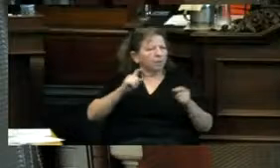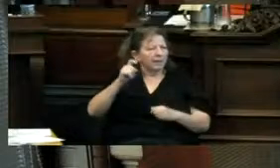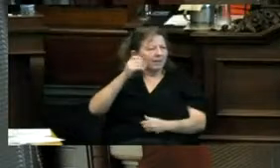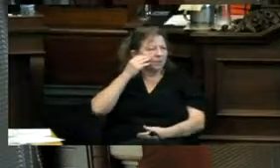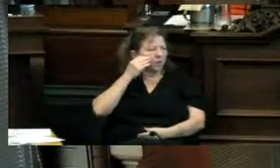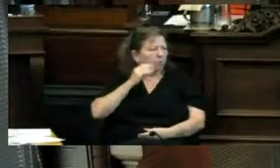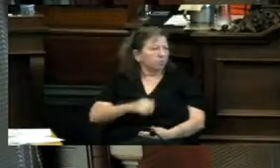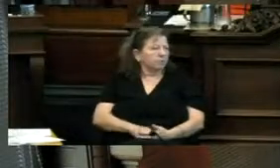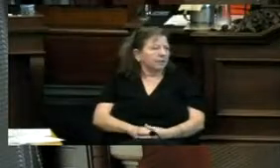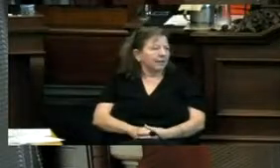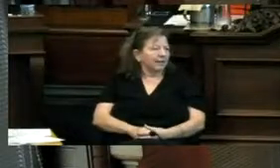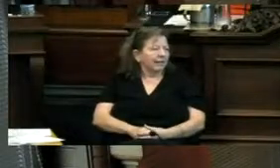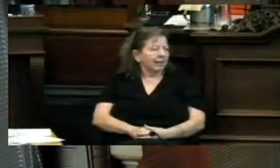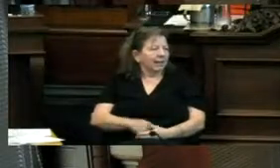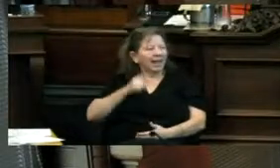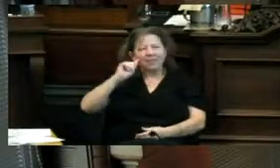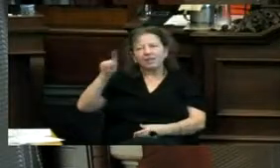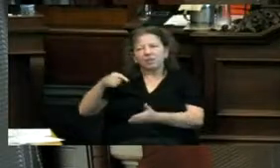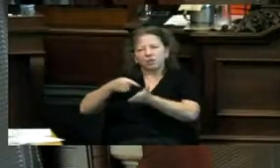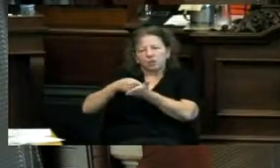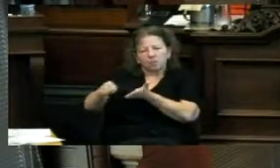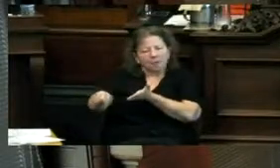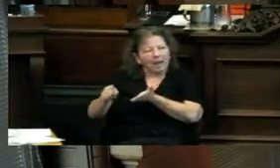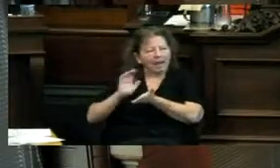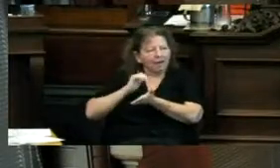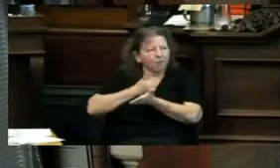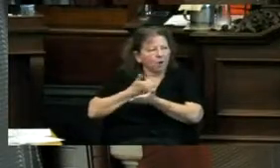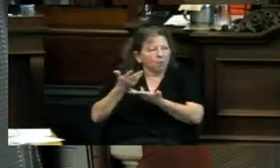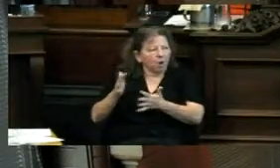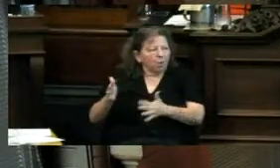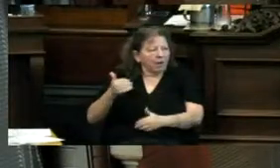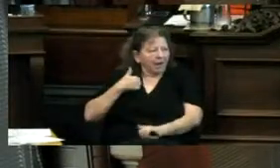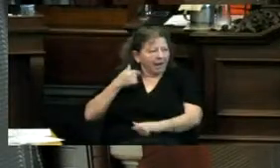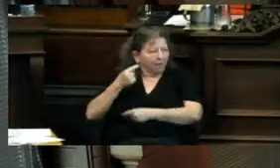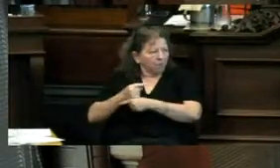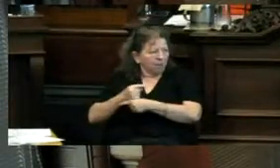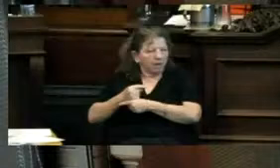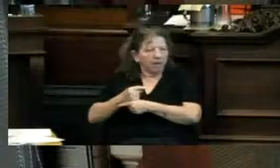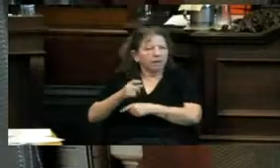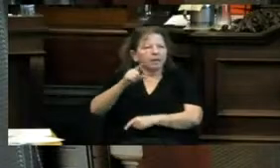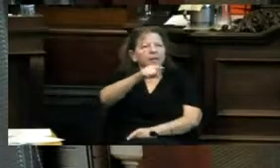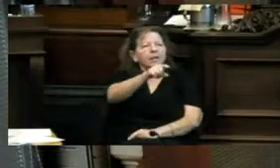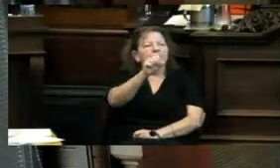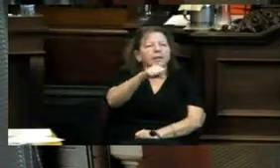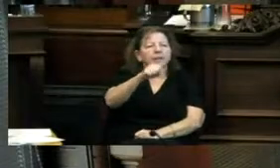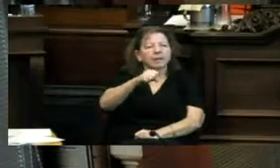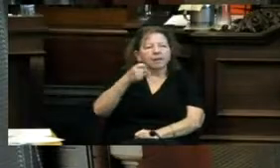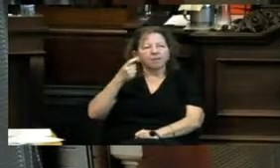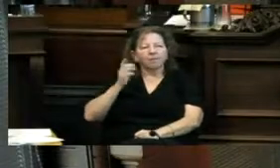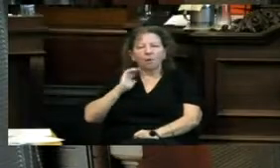chief? But again, we can get this in writing on what exactly